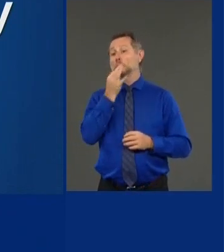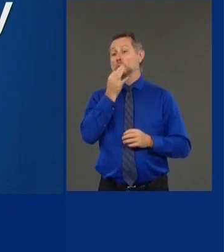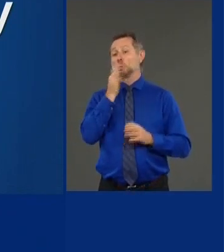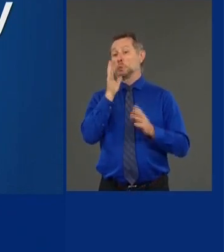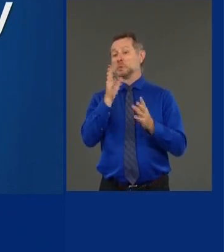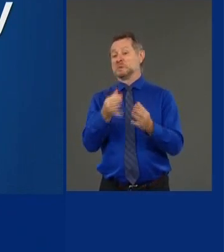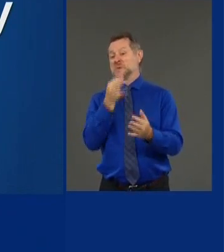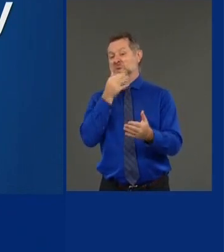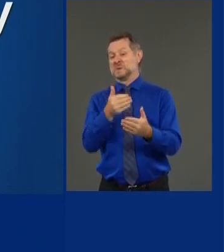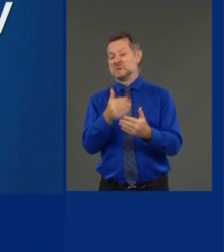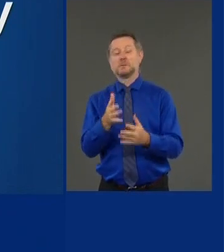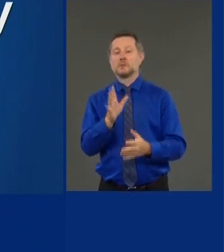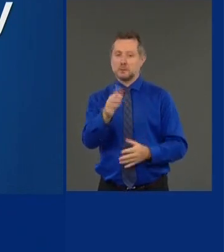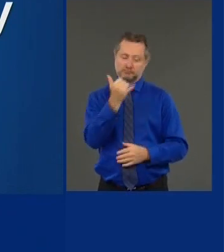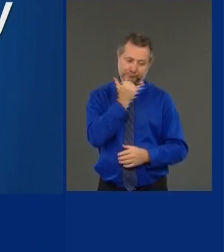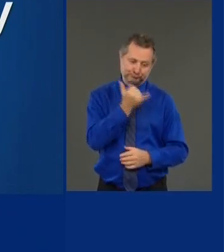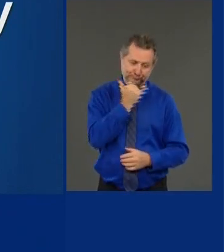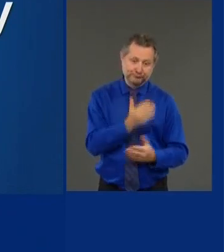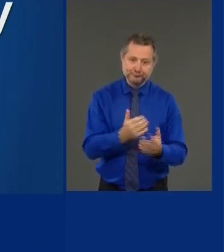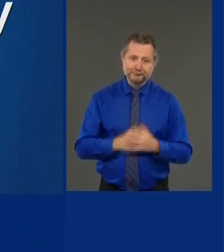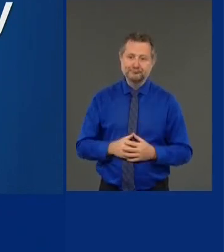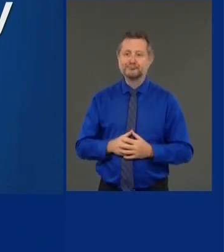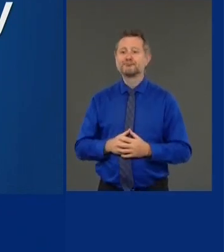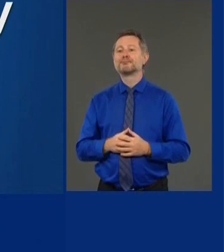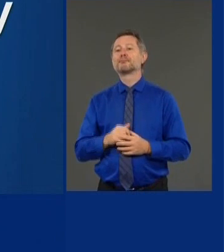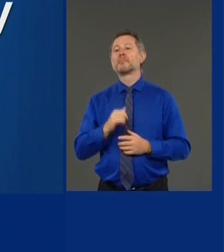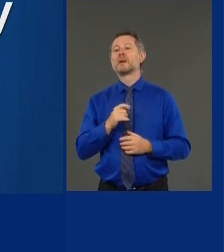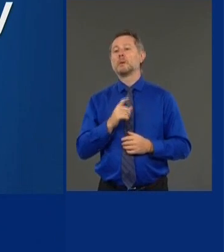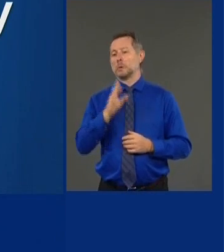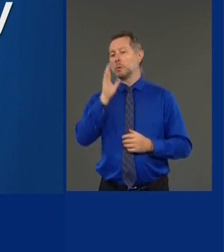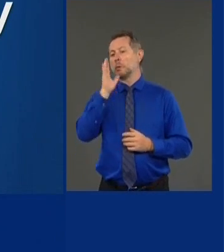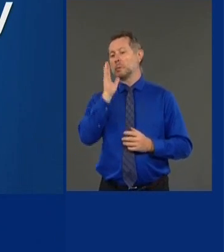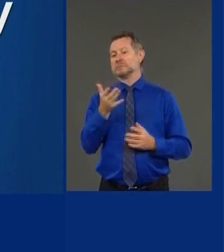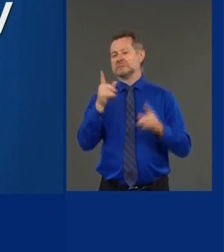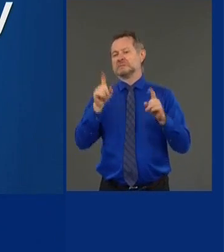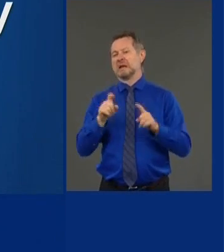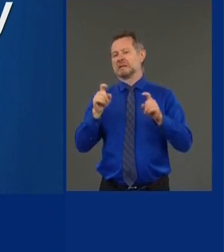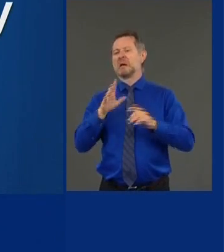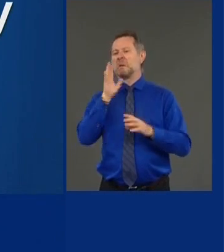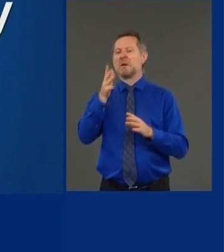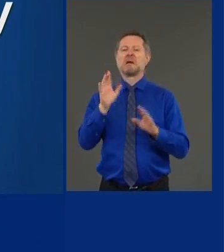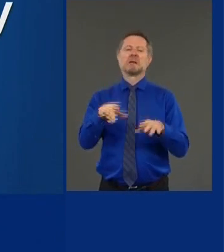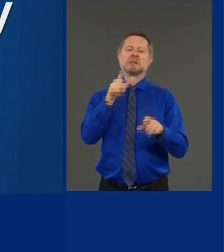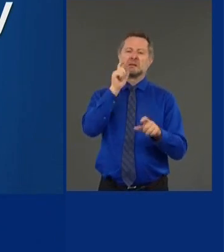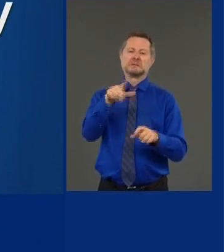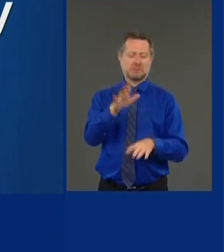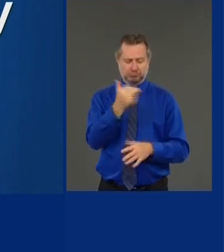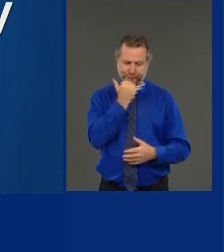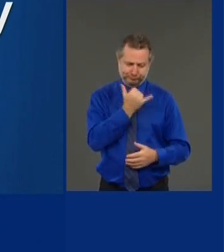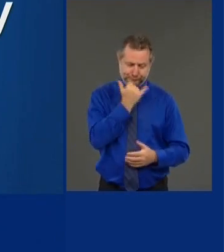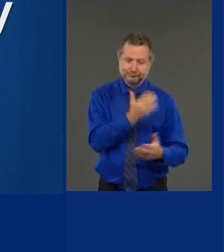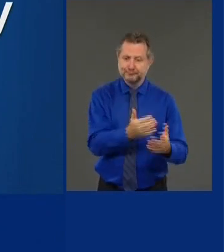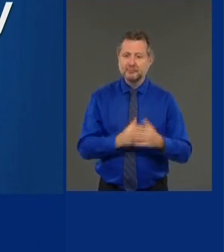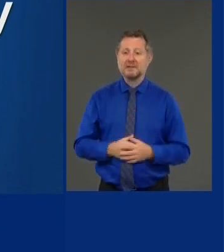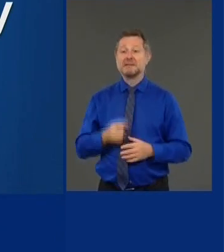WHEN IT GETS WARM. IT WAS A MISTAKE TO SAY, I SEE THE LIGHT AT THE END OF THE TUNNEL. IT WAS A MISTAKE TO SAY, YES,